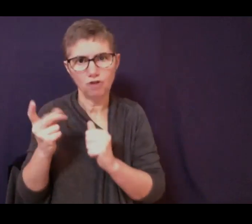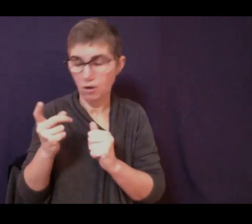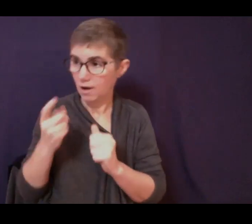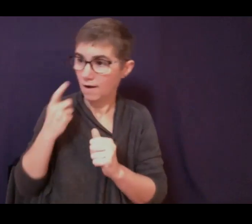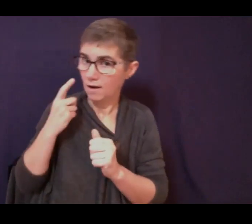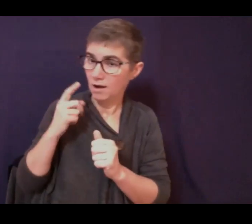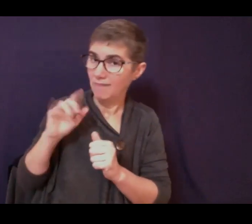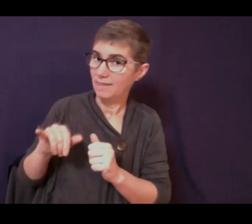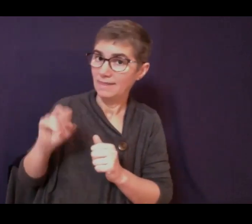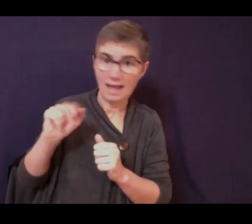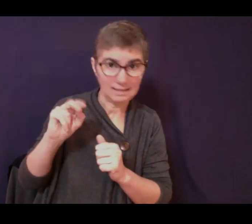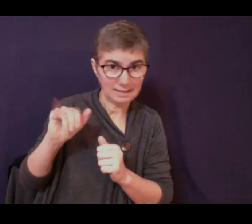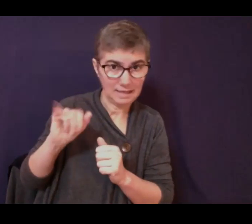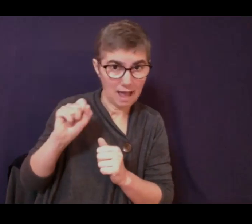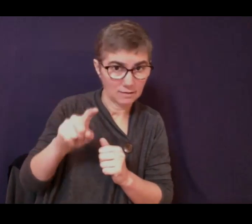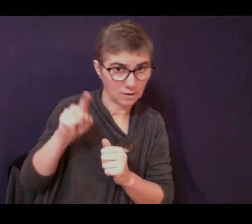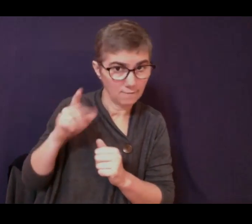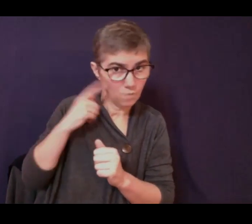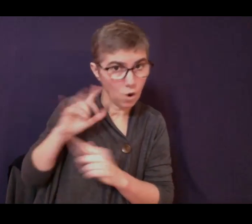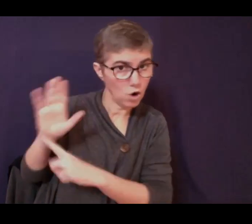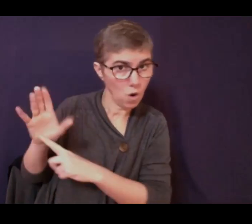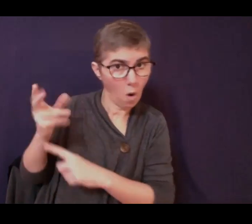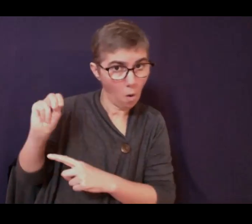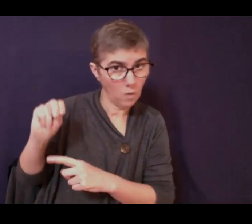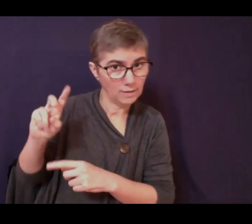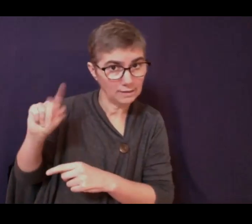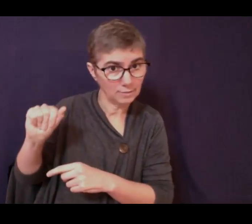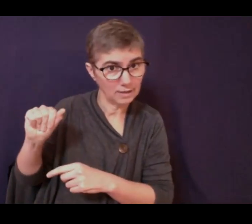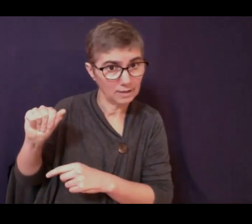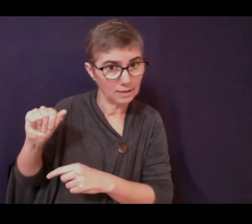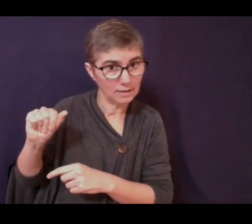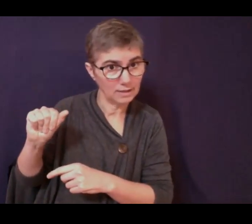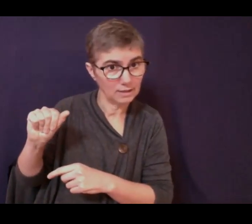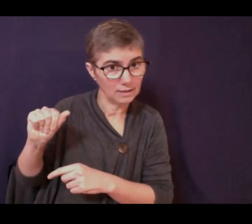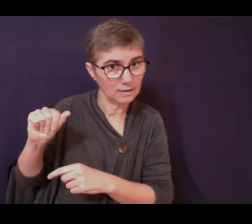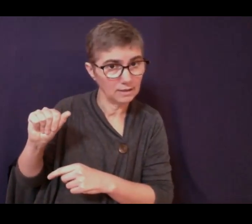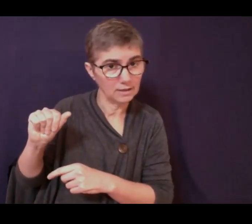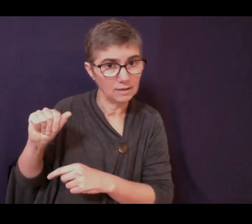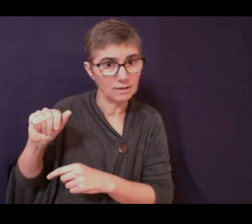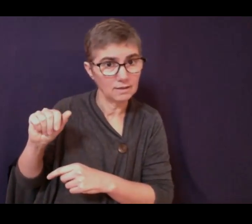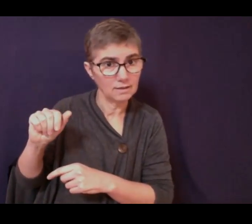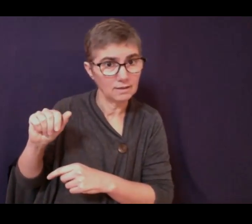though and it's not that she's going in sort of has a service dog and training through one of